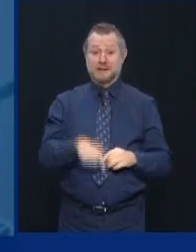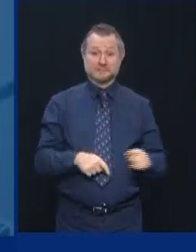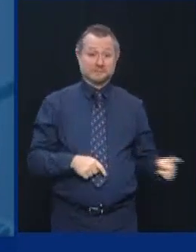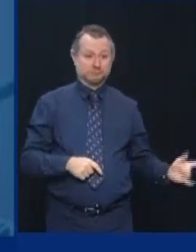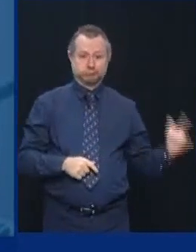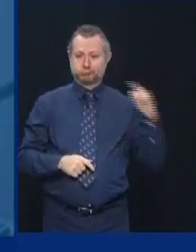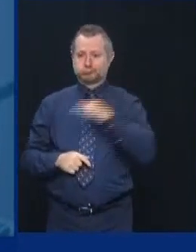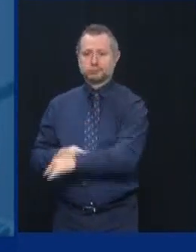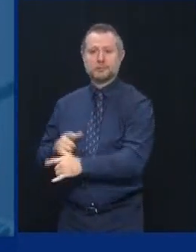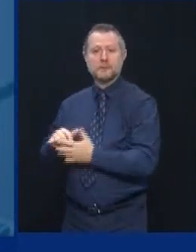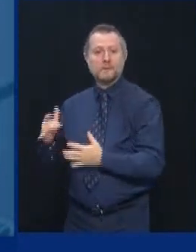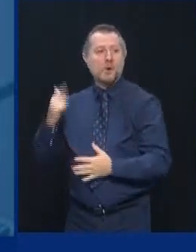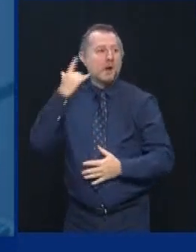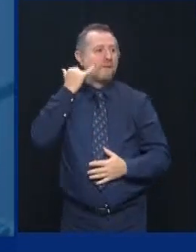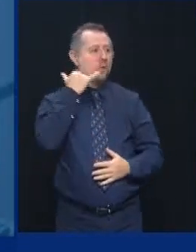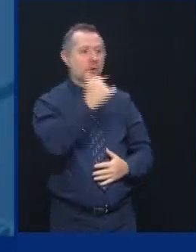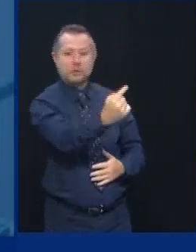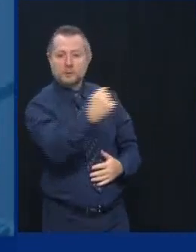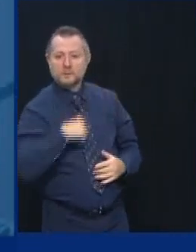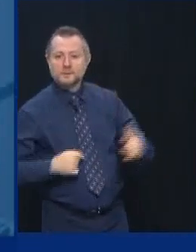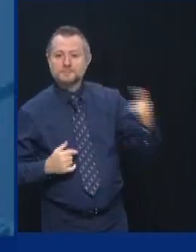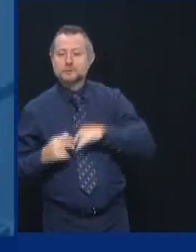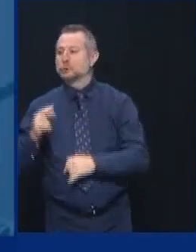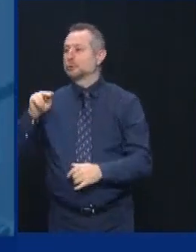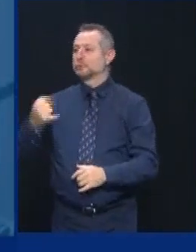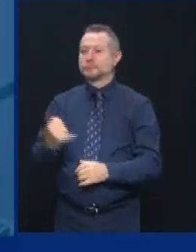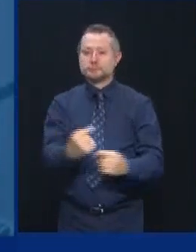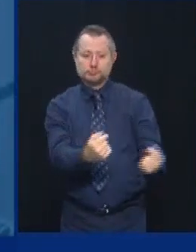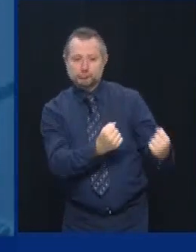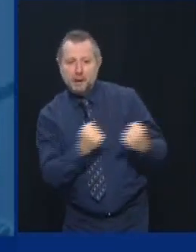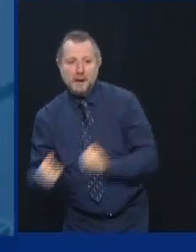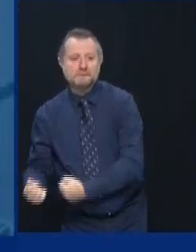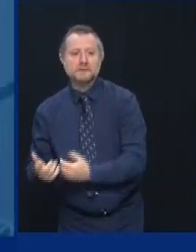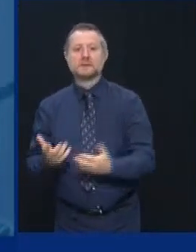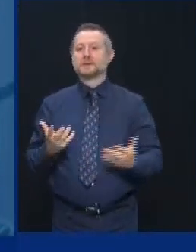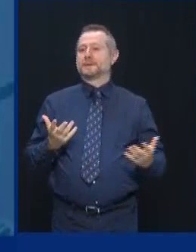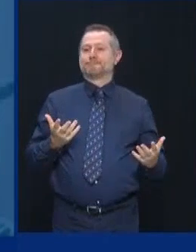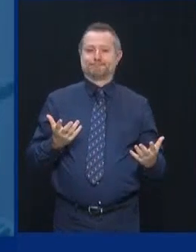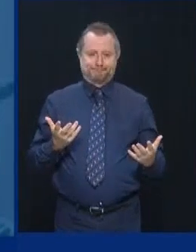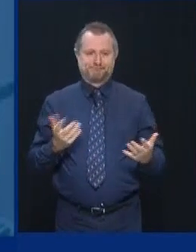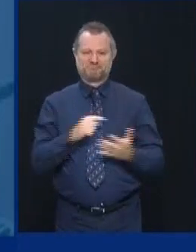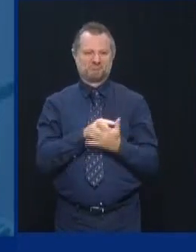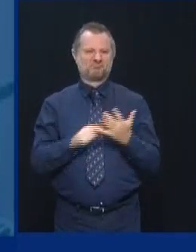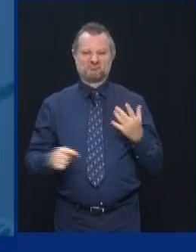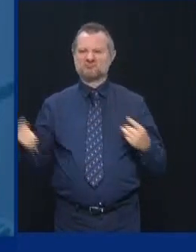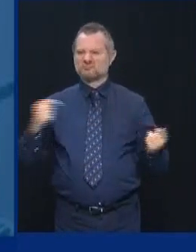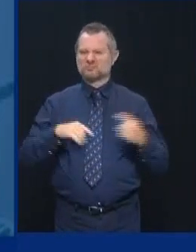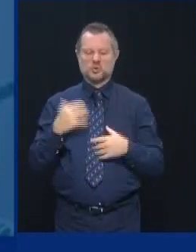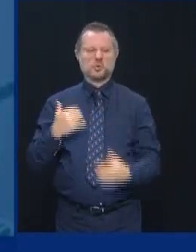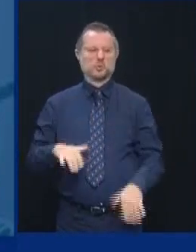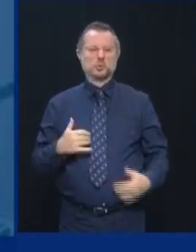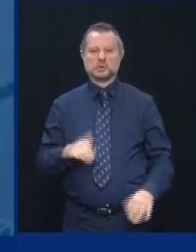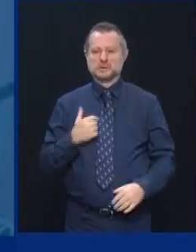PEOPLE ARE STILL COMING IN ON FLIGHTS INTERNATIONAL FLIGHTS. PEOPLE IN TEXAS ARE COMING IN. PEOPLE IN CALIFORNIA ARE COMING